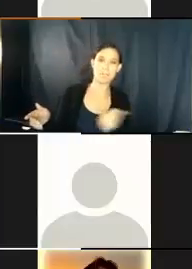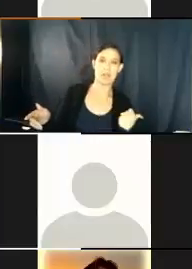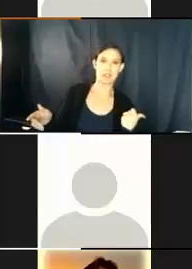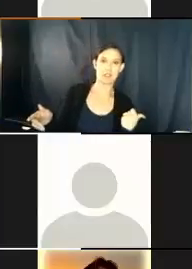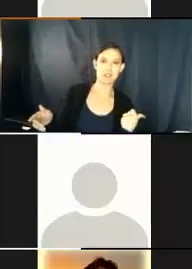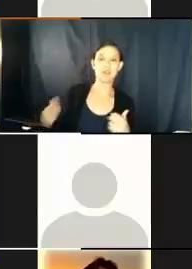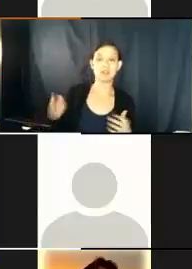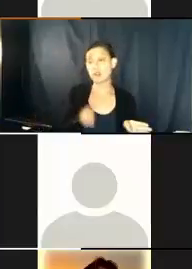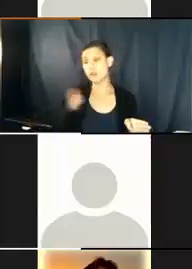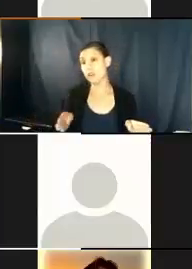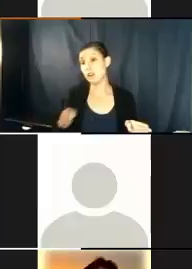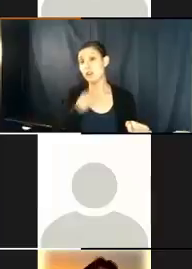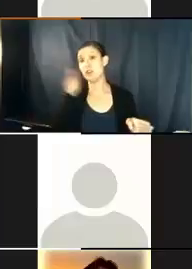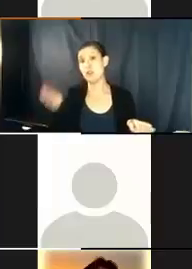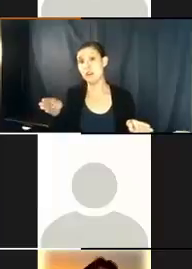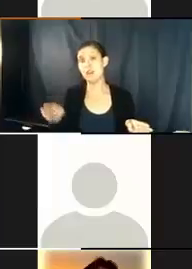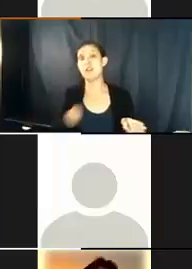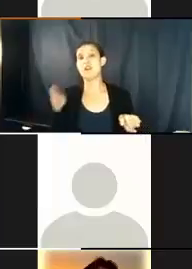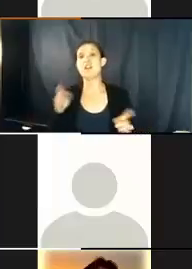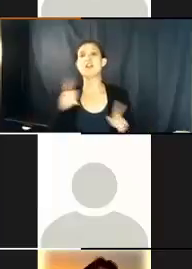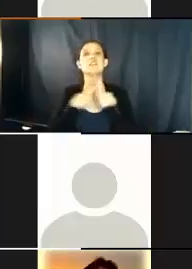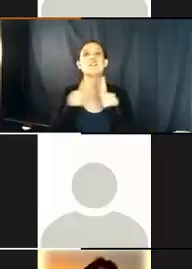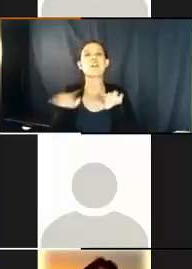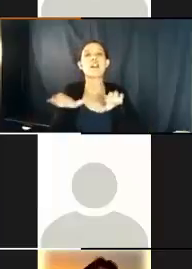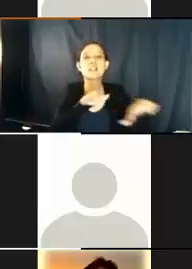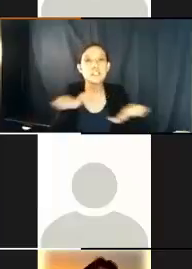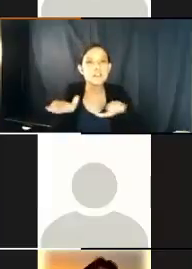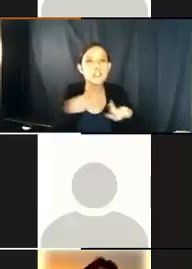it or a different piece of instruction on it so we're keeping the students engaged.